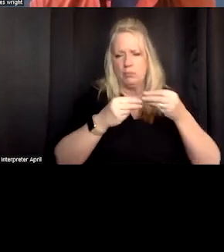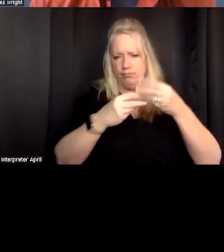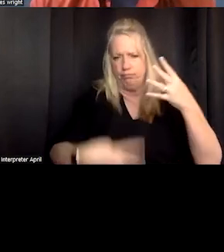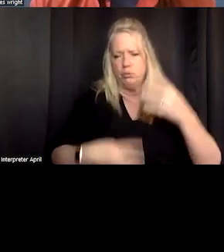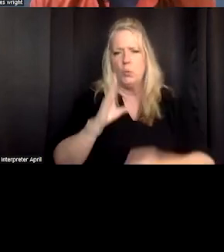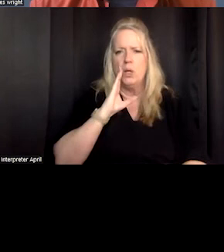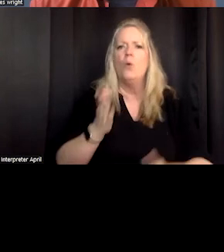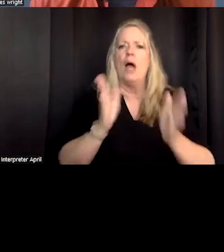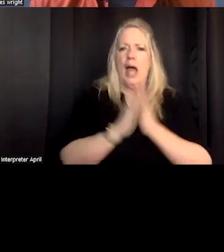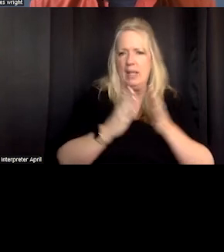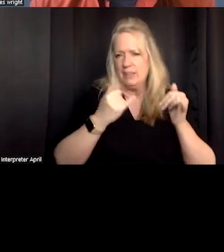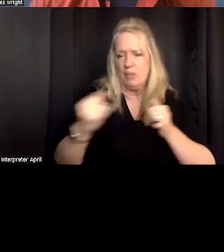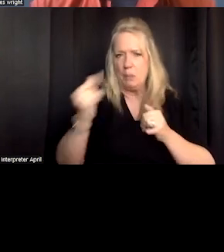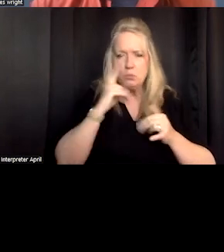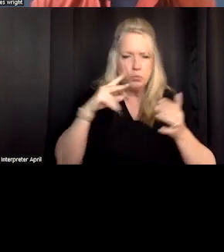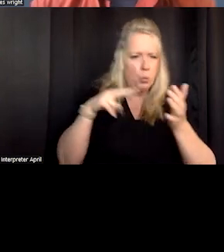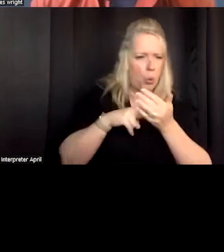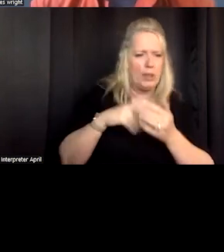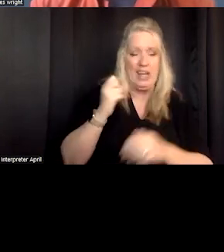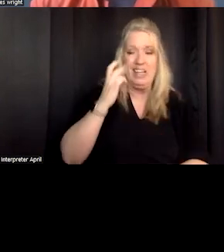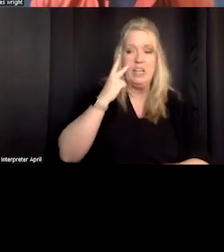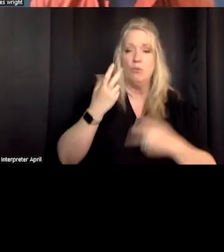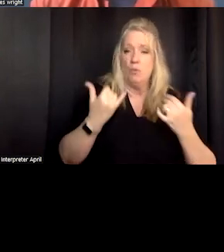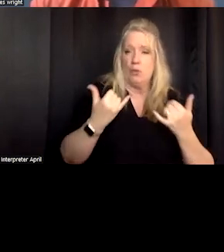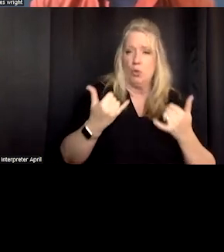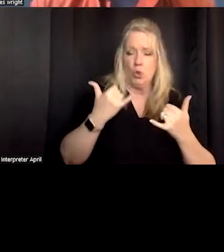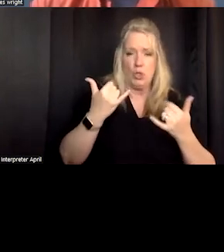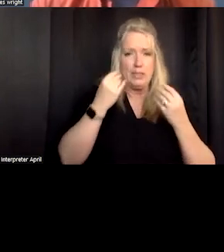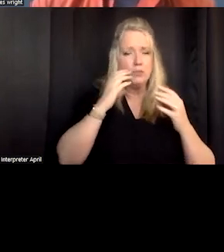INDIVIDUALS TAKE A LOOK. IF YOU ARE LOOKING AT CURRENT, COMMUNICATION, MARKETING CAMPAIGNS,